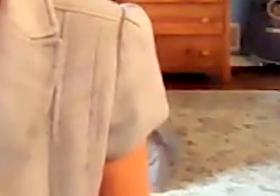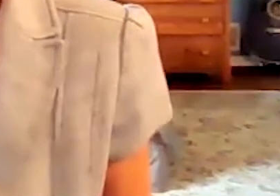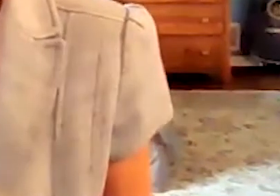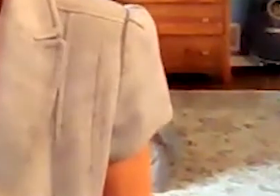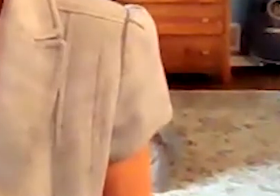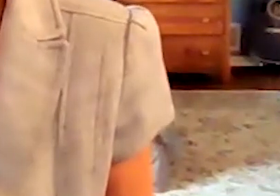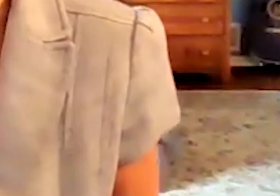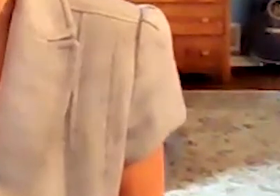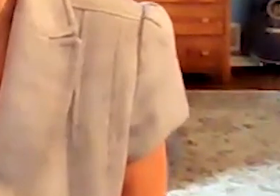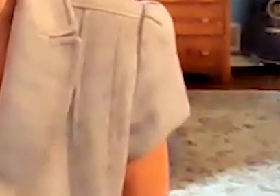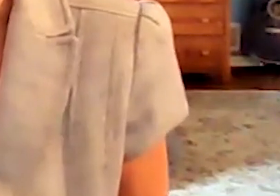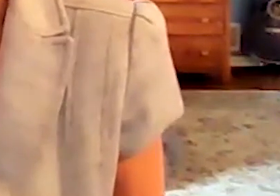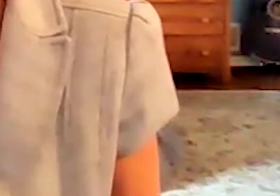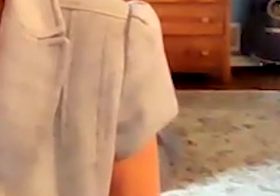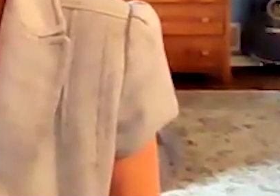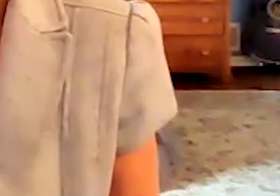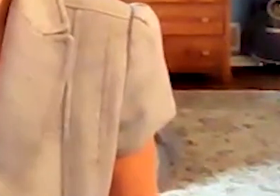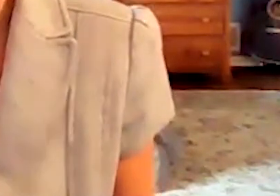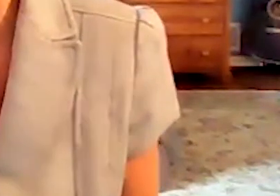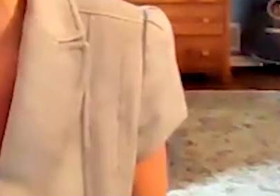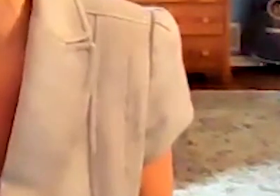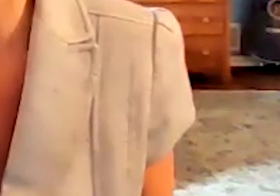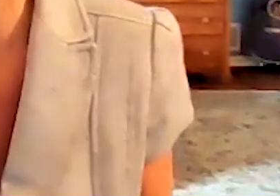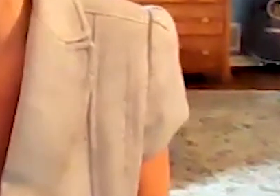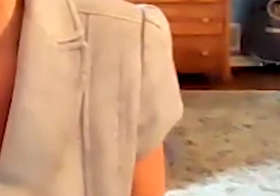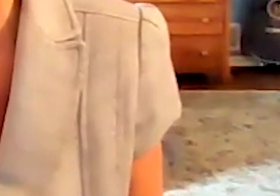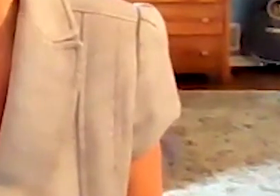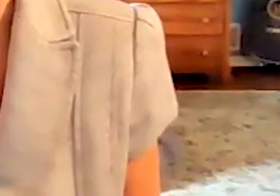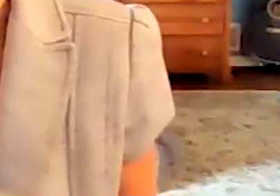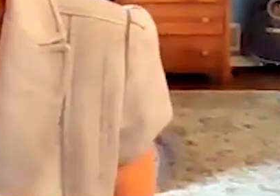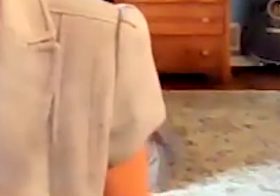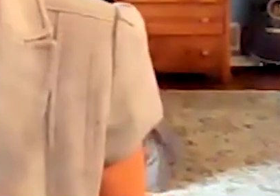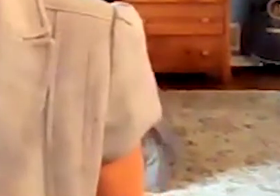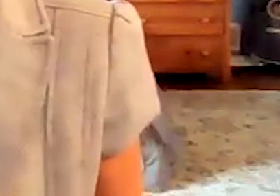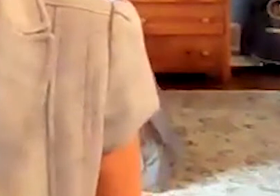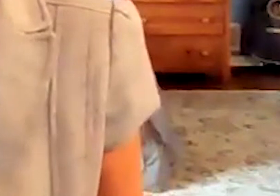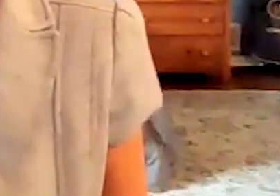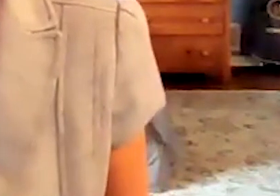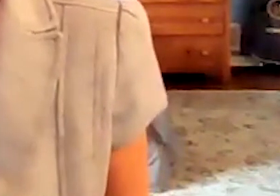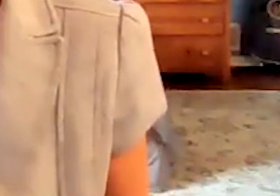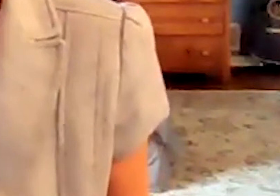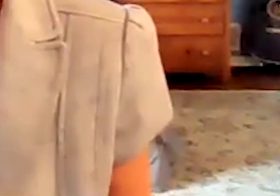with the adjustment to new surroundings and provides skills and guidance that can be used now